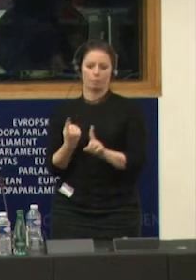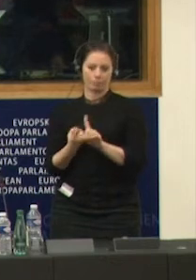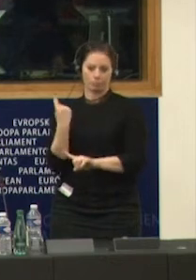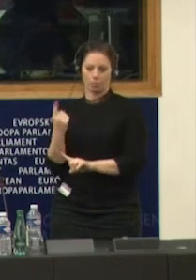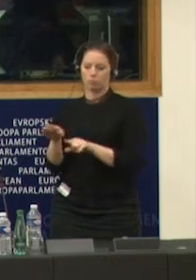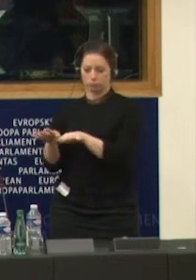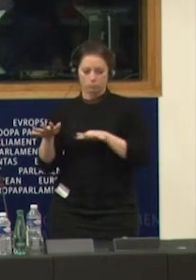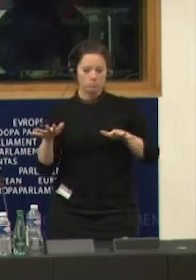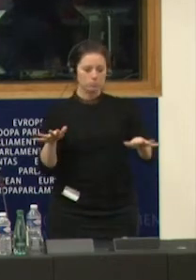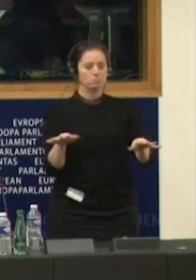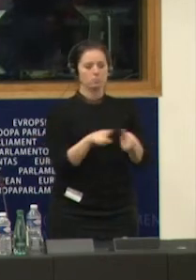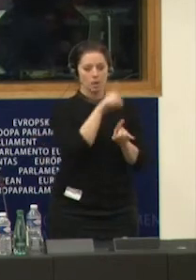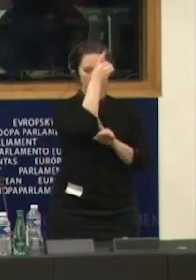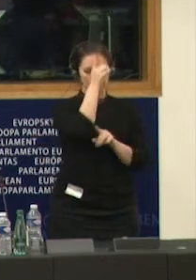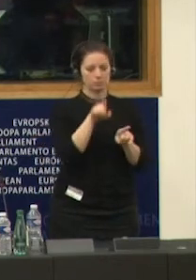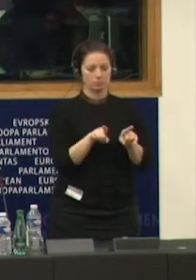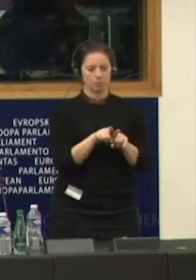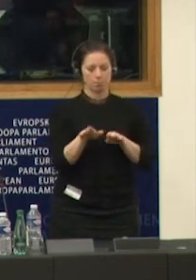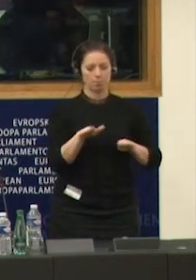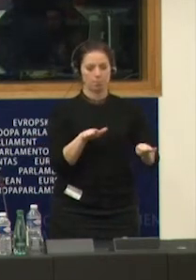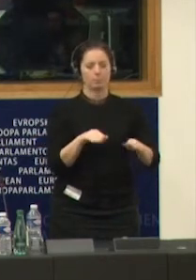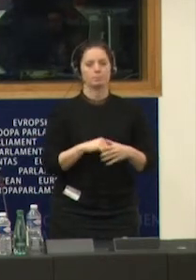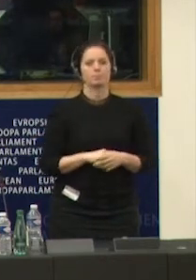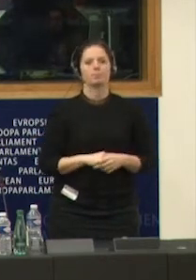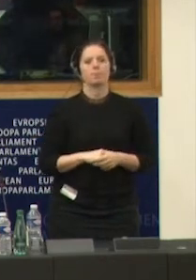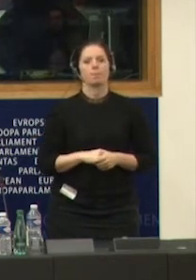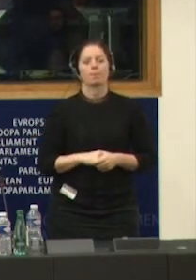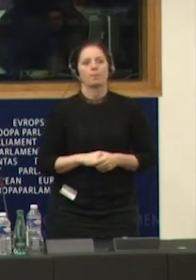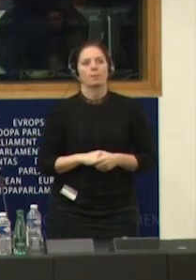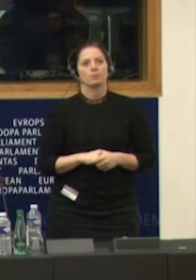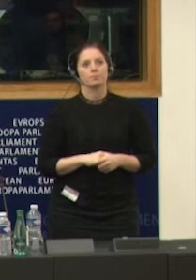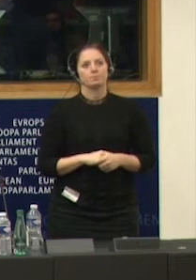Carried out by a thinktank. They conducted a longterm analysis covering a 13 year period. In other words,